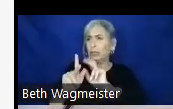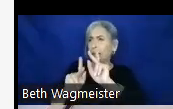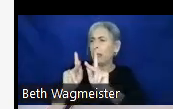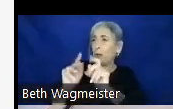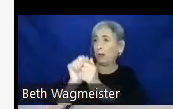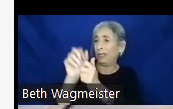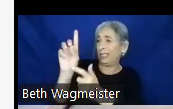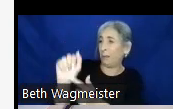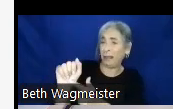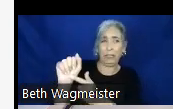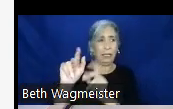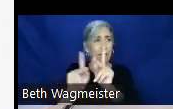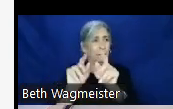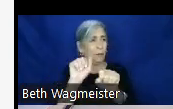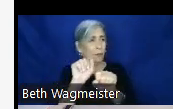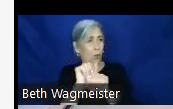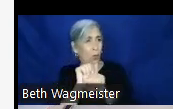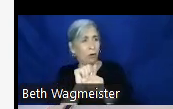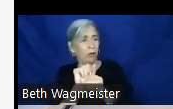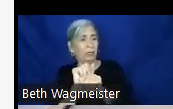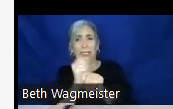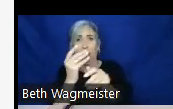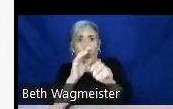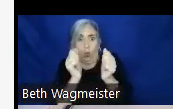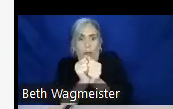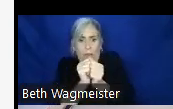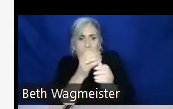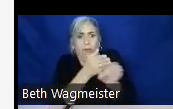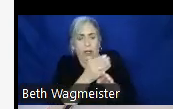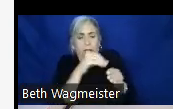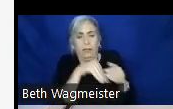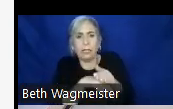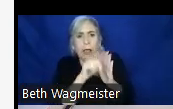People who have worked in accessibility for a long time, lawyers, makers of assistive technology.